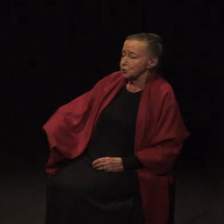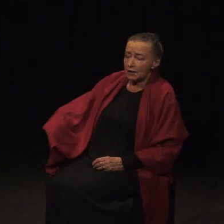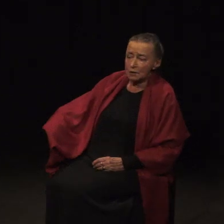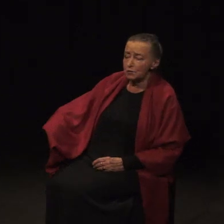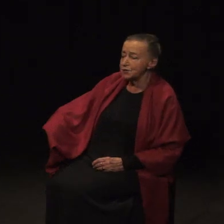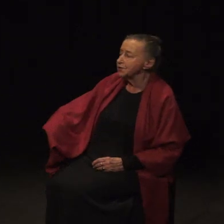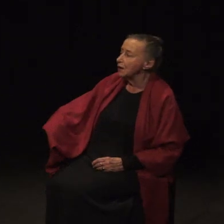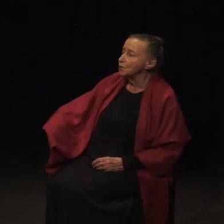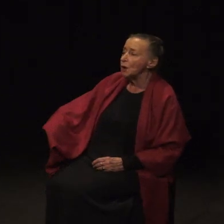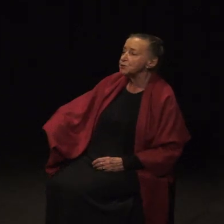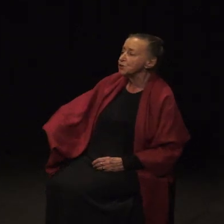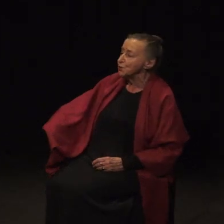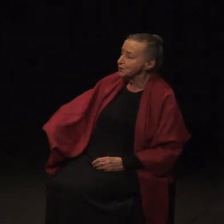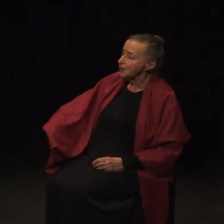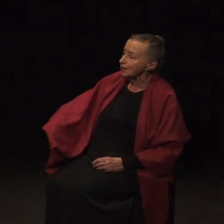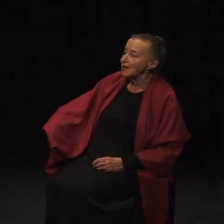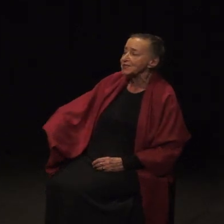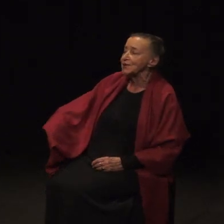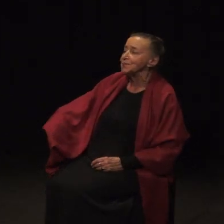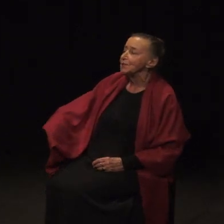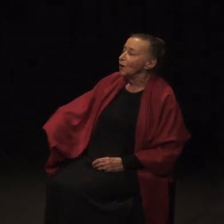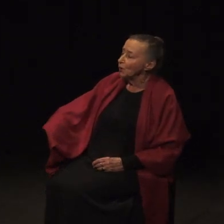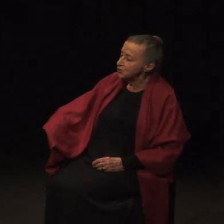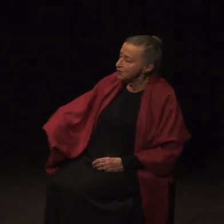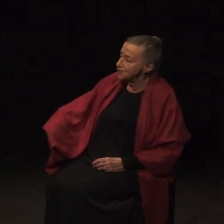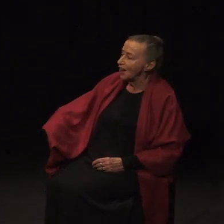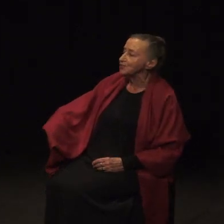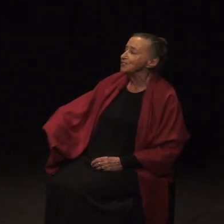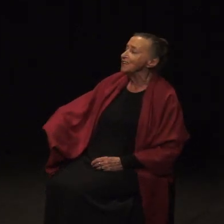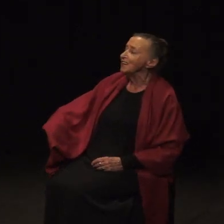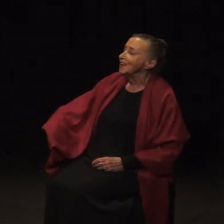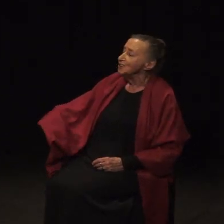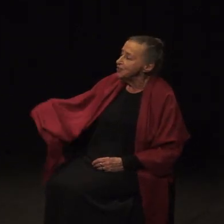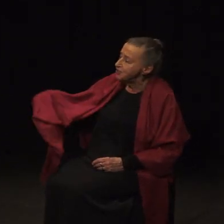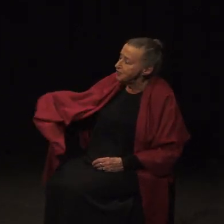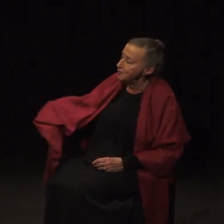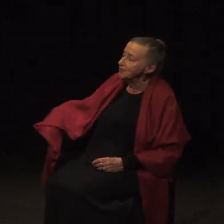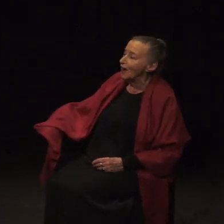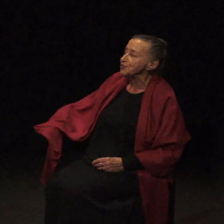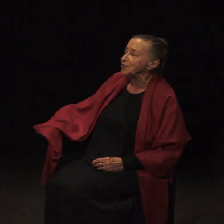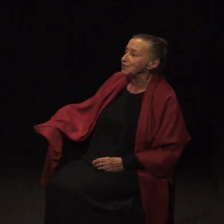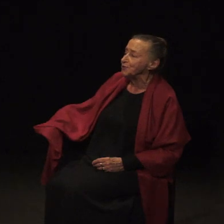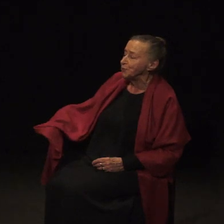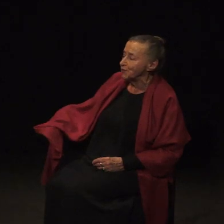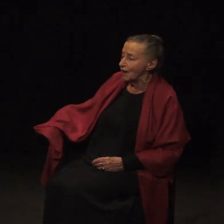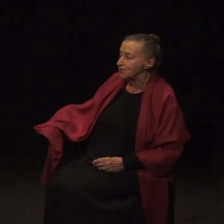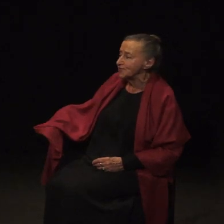I'm taking charge. Starting immediately I'll introduce you to society,